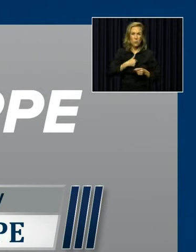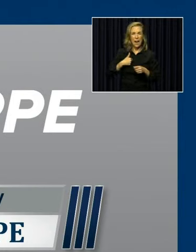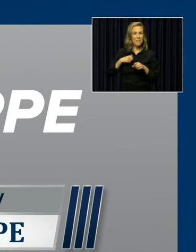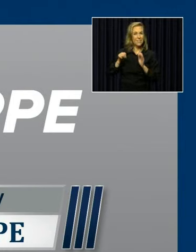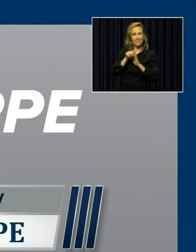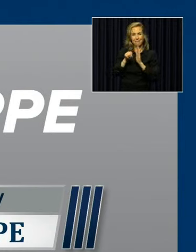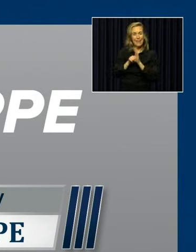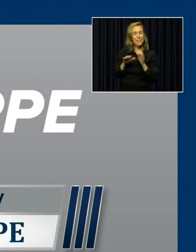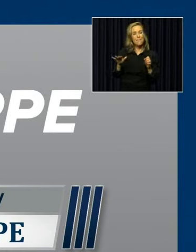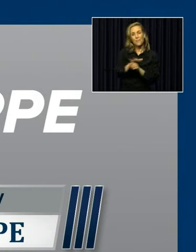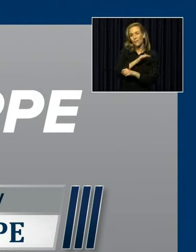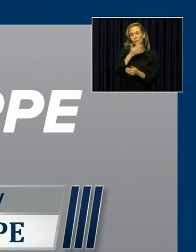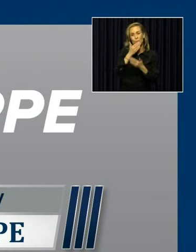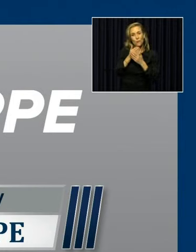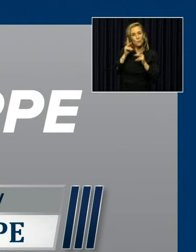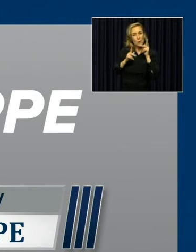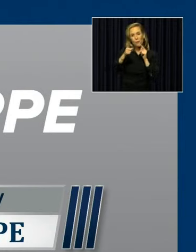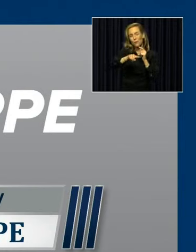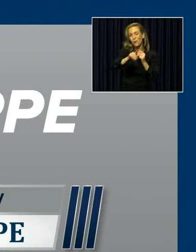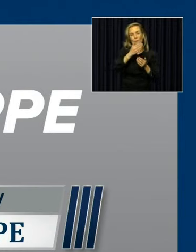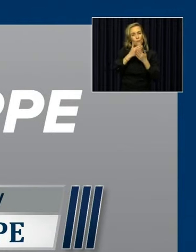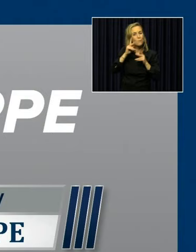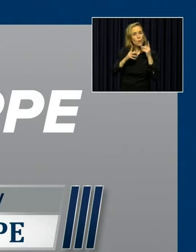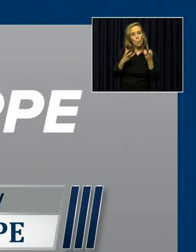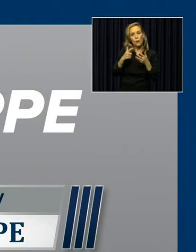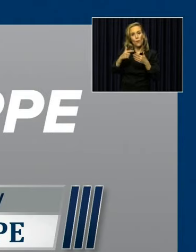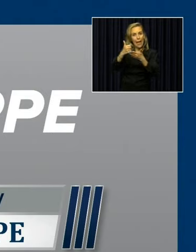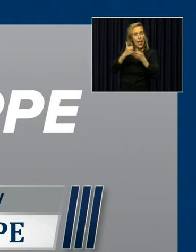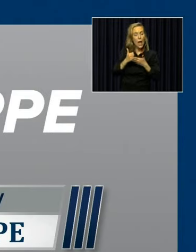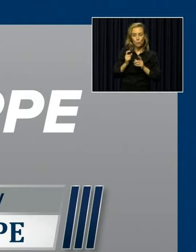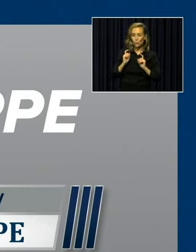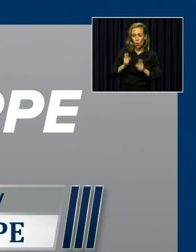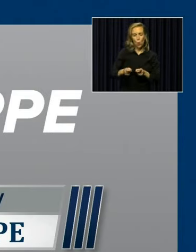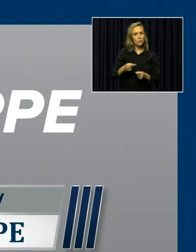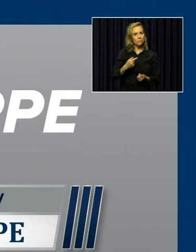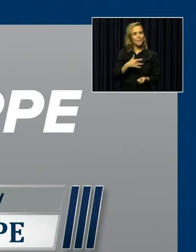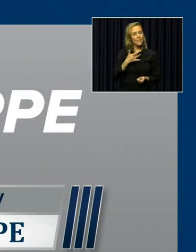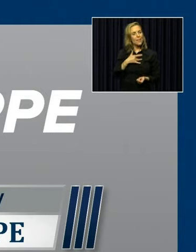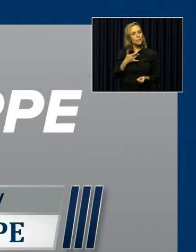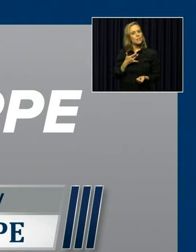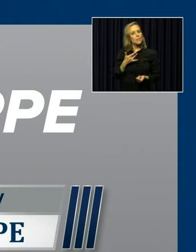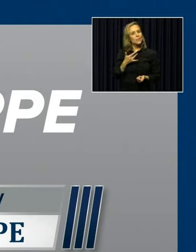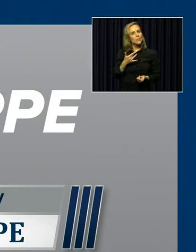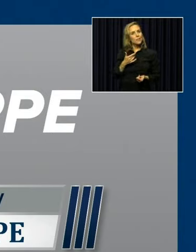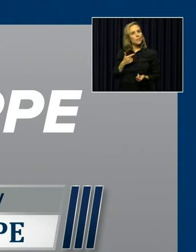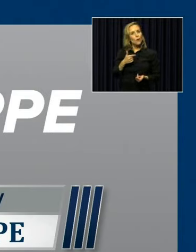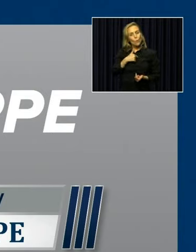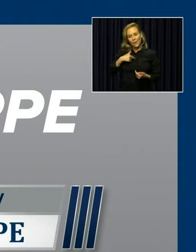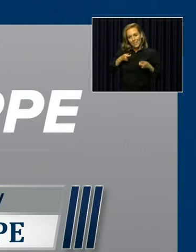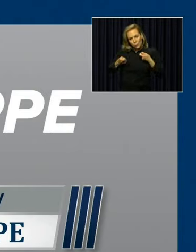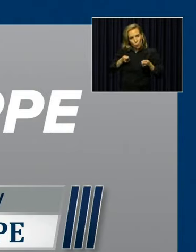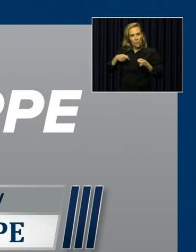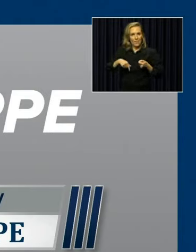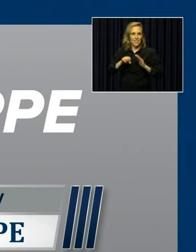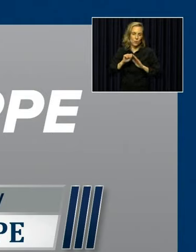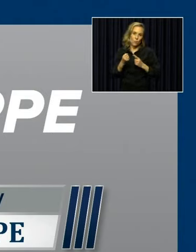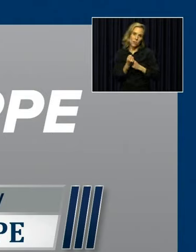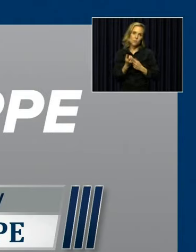HEALTH CARE PROVIDER OUGHT TO BE WEARING AN N FIVE MASK. IF YOU ARE DOING -- N95 MASK.